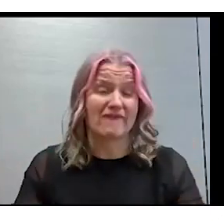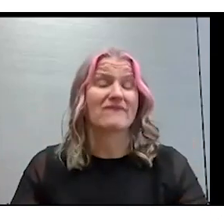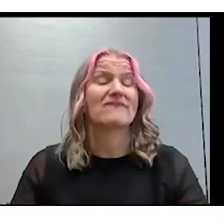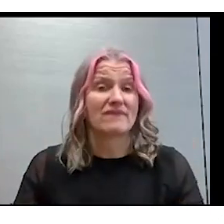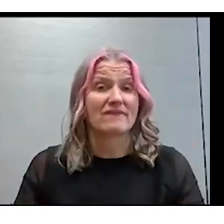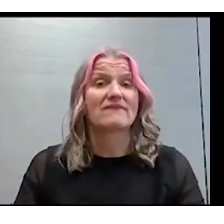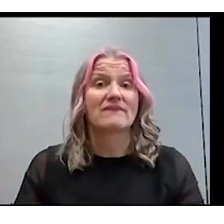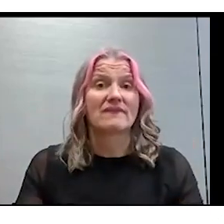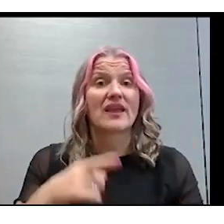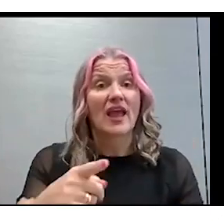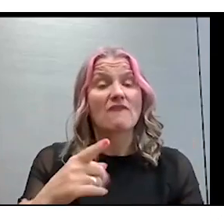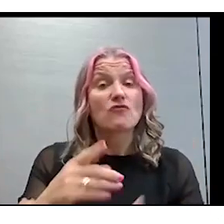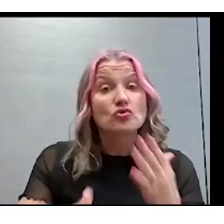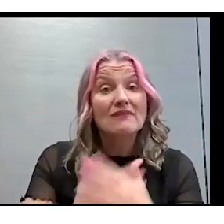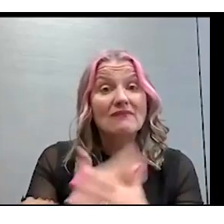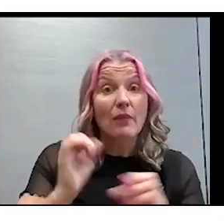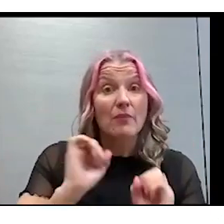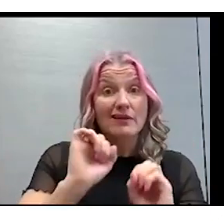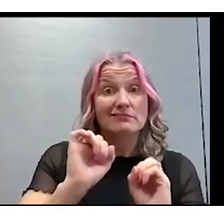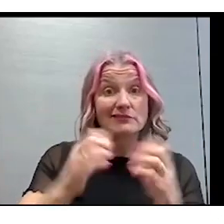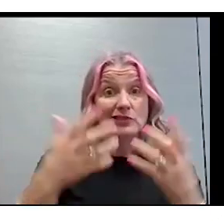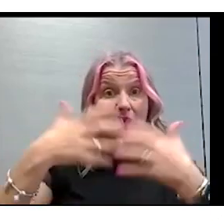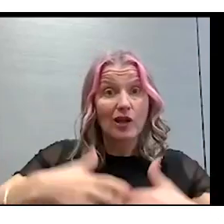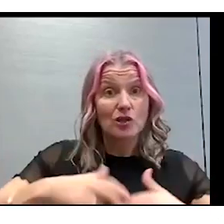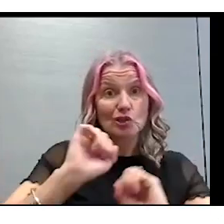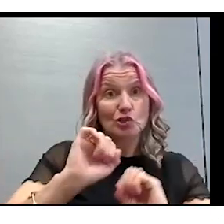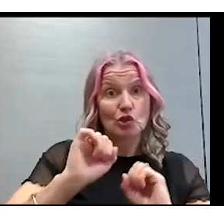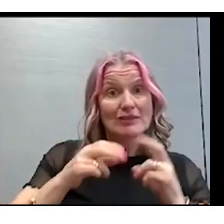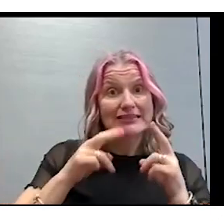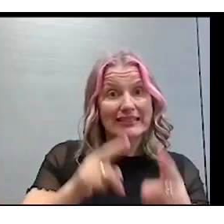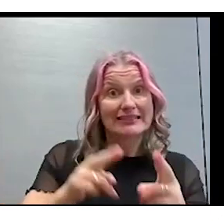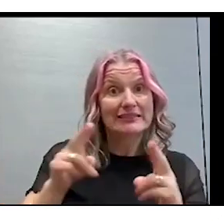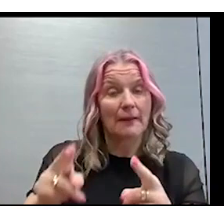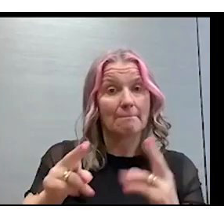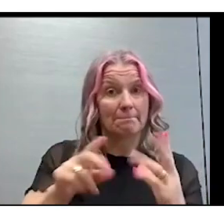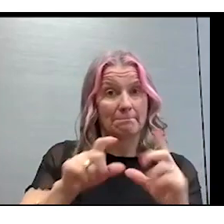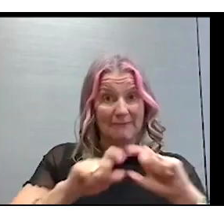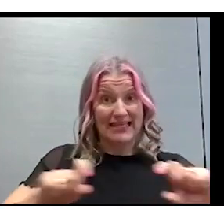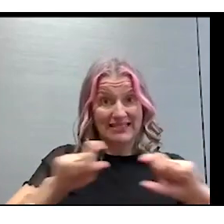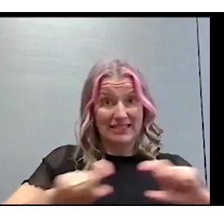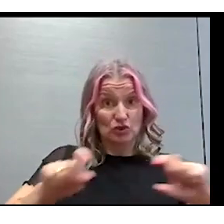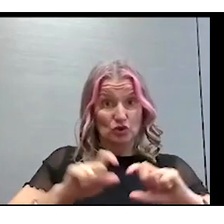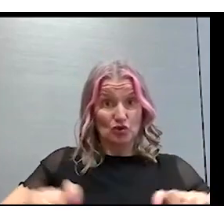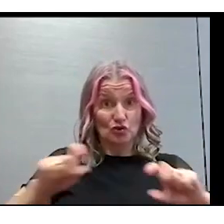If you're developing the technology in your system message, you can absolutely instruct the